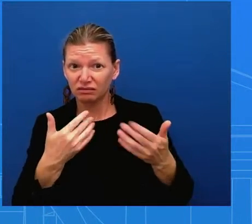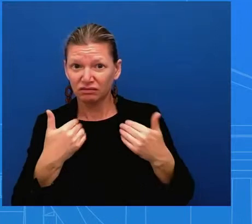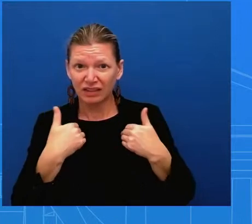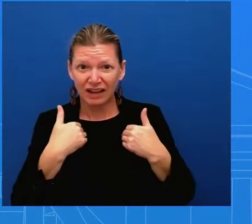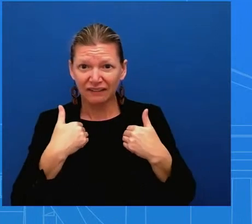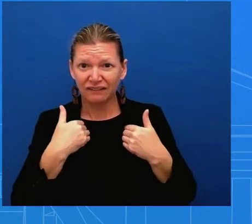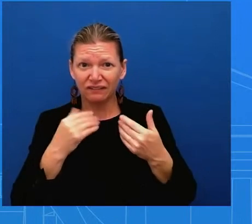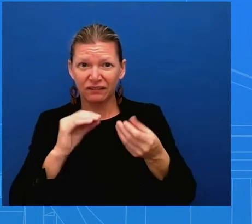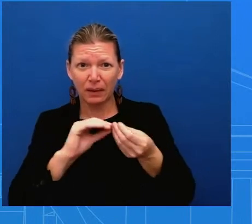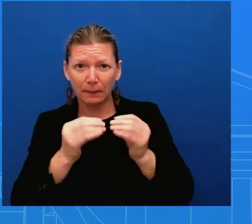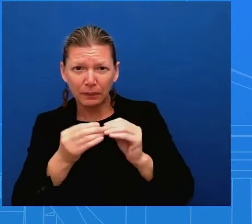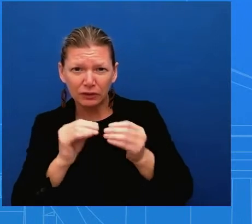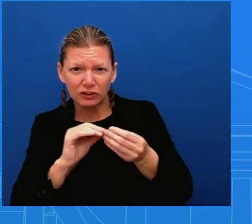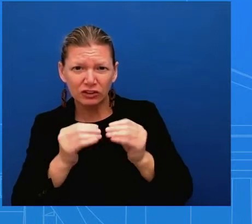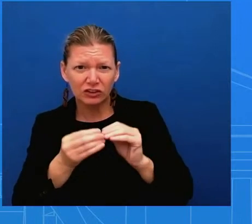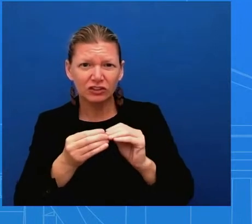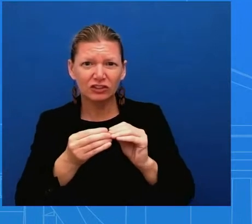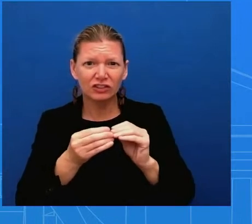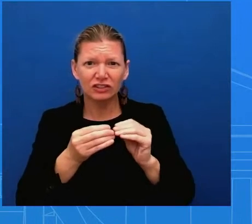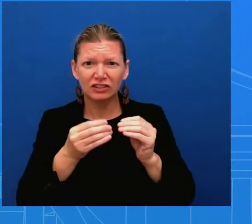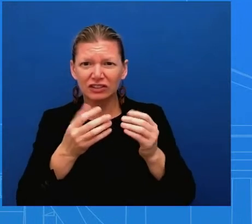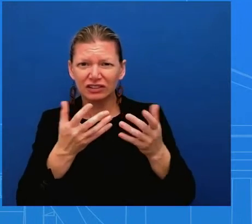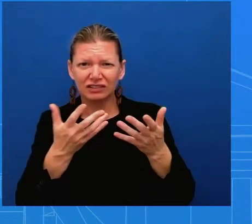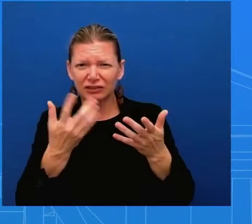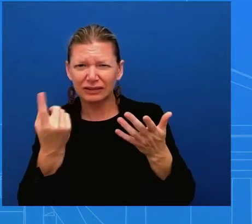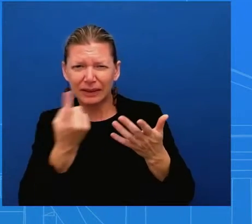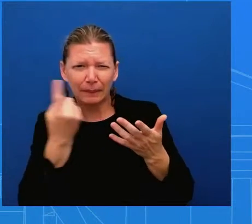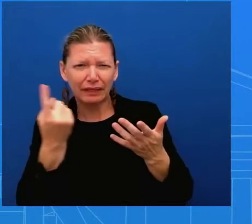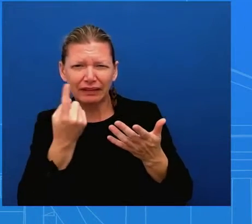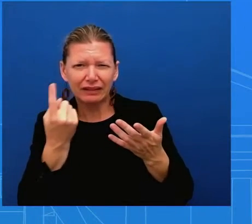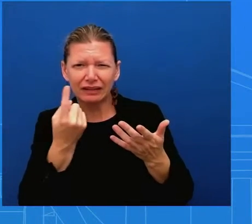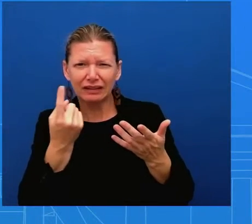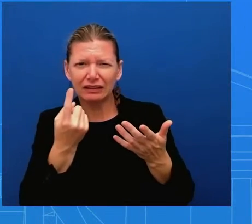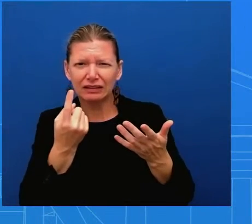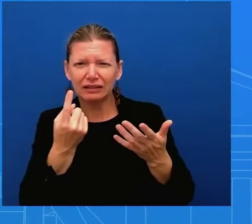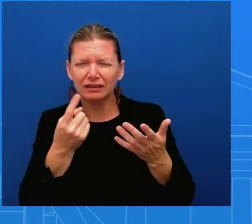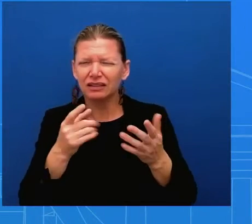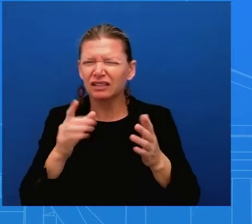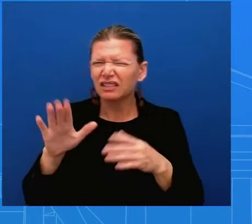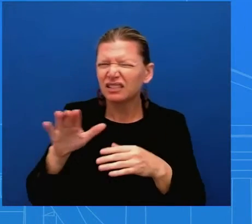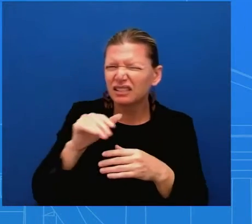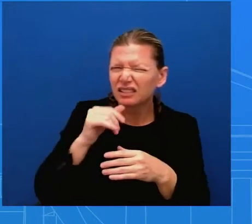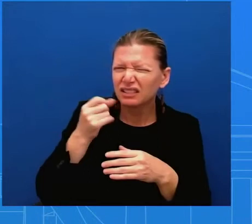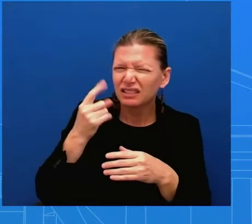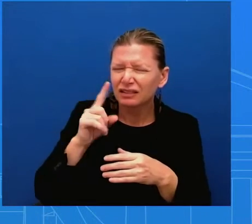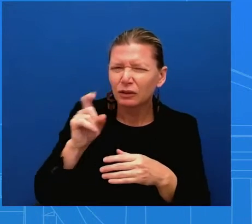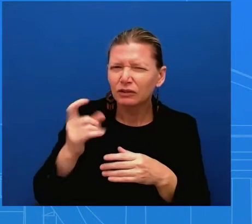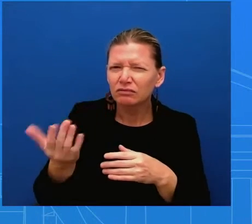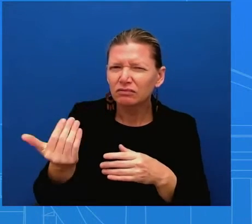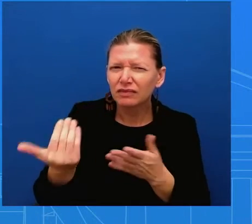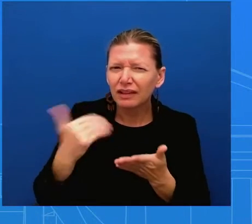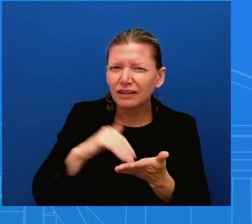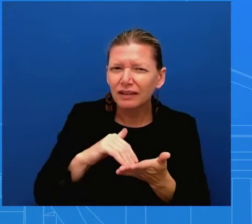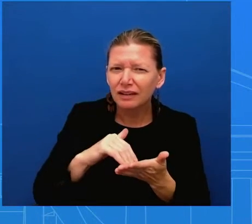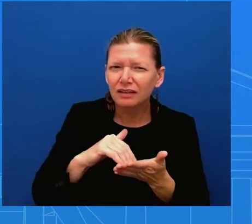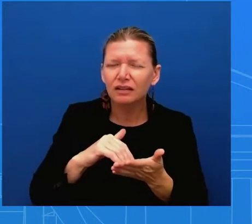Ms. Jean-Pierre: Say -- say that one more time. The Press: So, the U.S. has withheld bomb shipments to Israel. Ms. Jean-Pierre: Yeah, just one shipment: